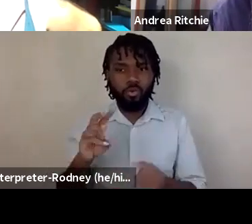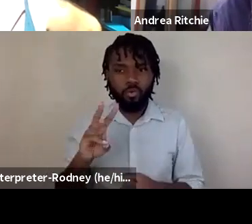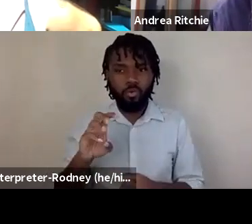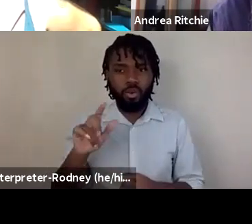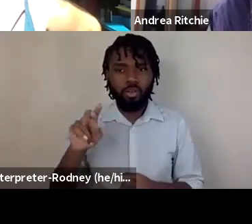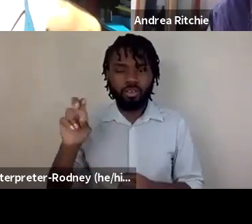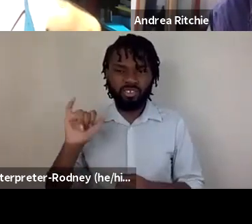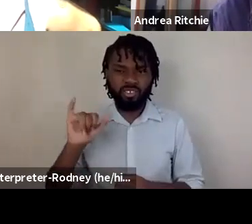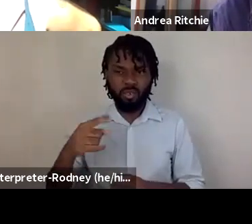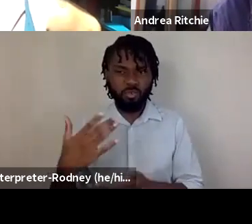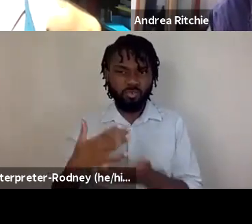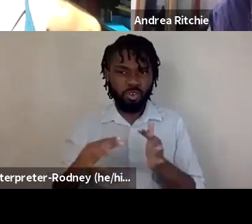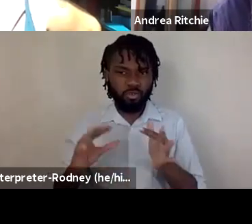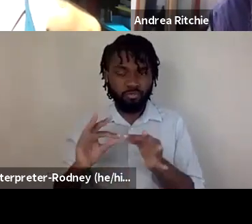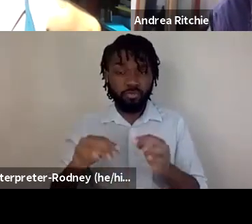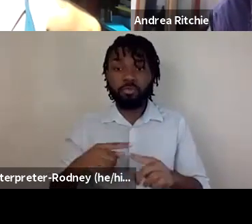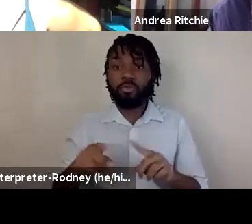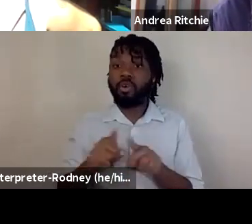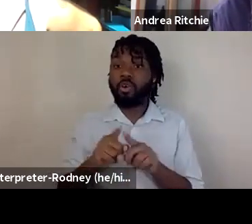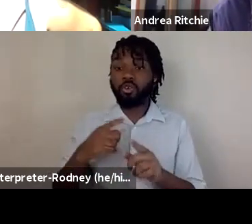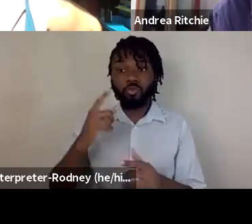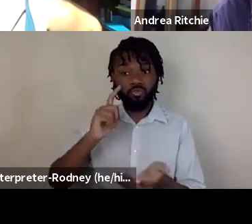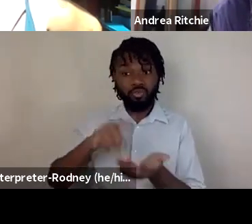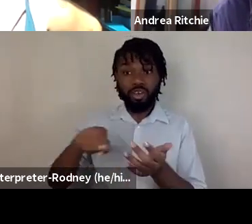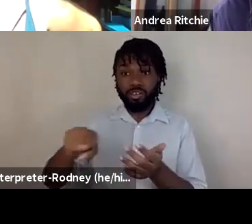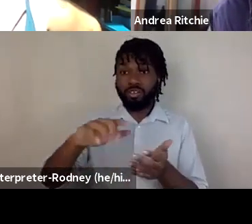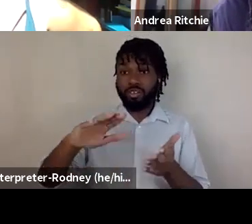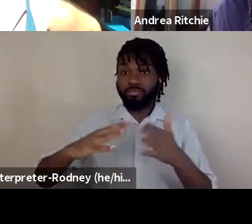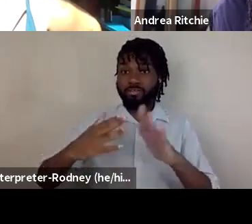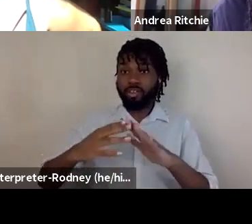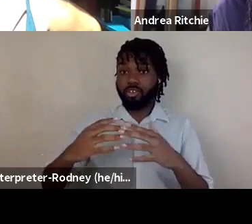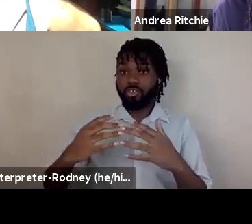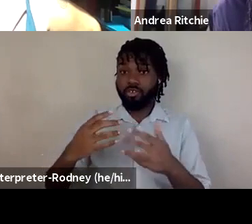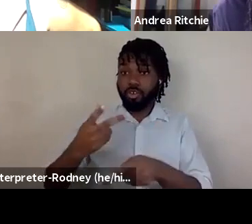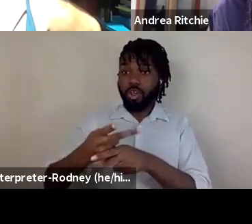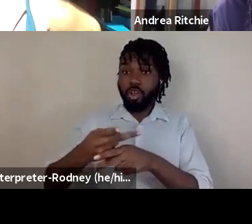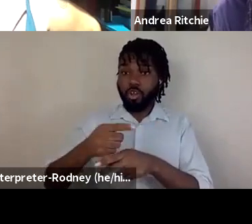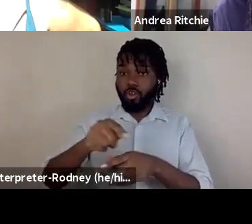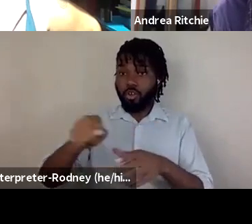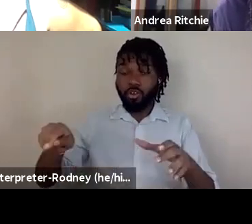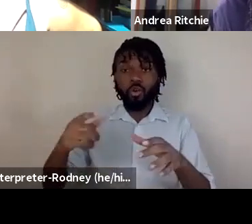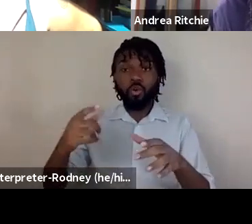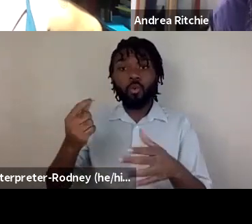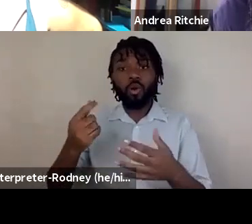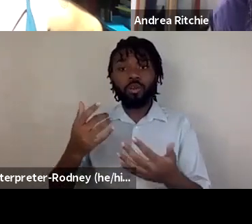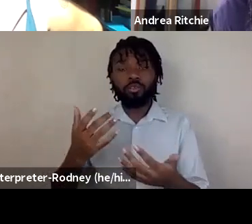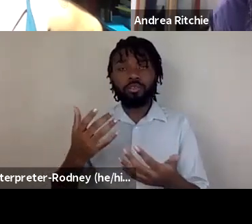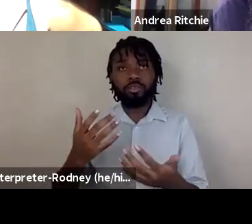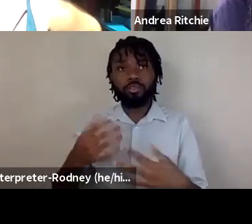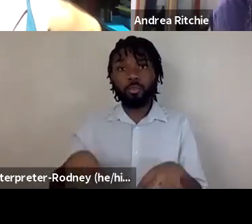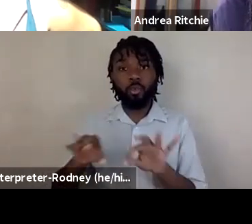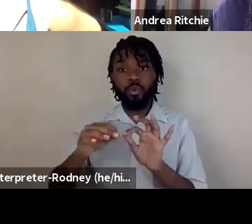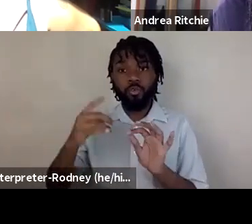And through that lifting of village care is really for us. So for me, it's really abolition in a way that it's